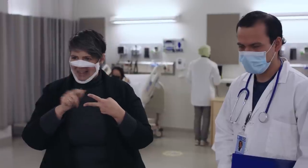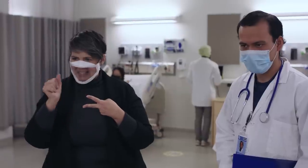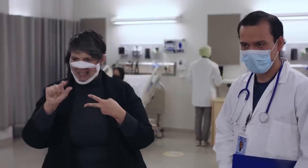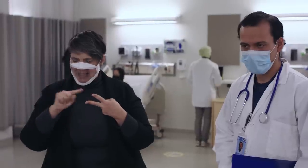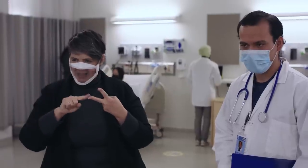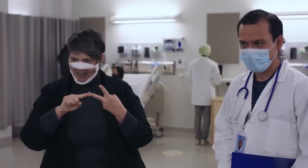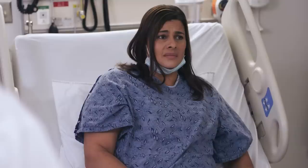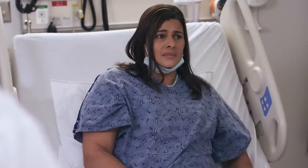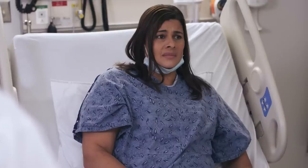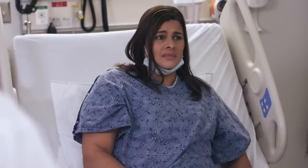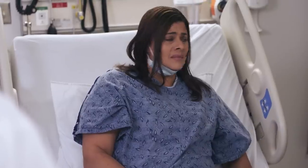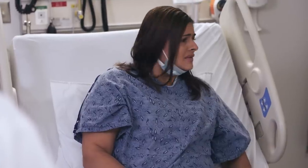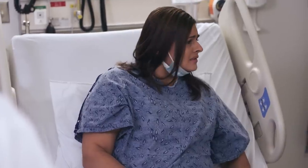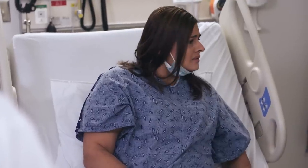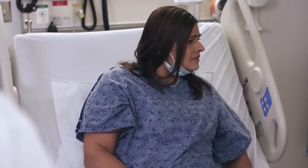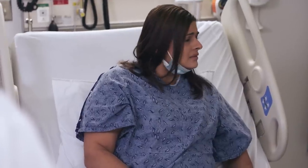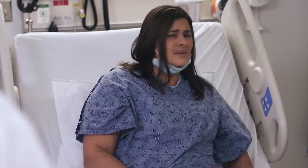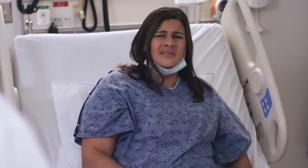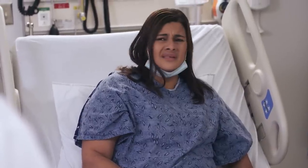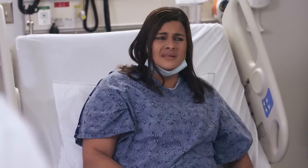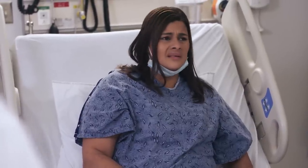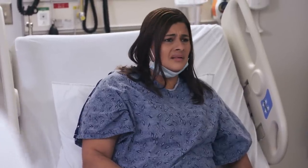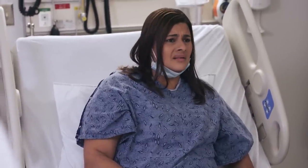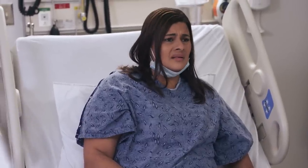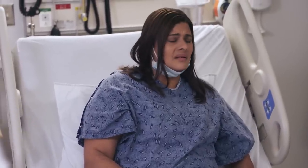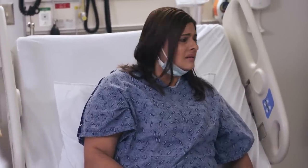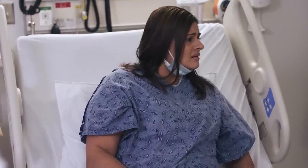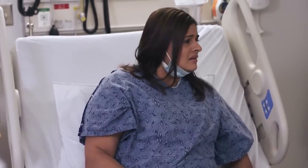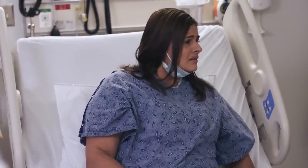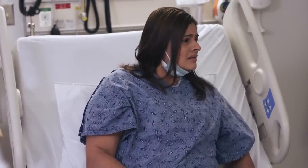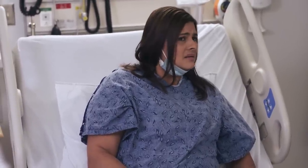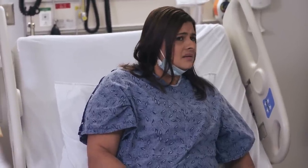other one knows the American Sign Language and can also hear and speak English.